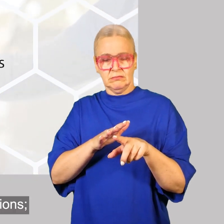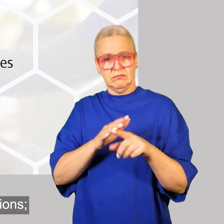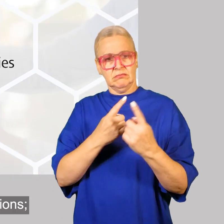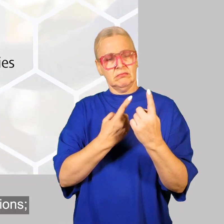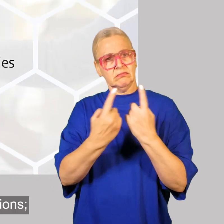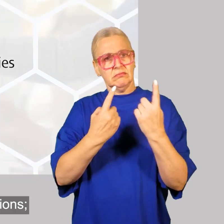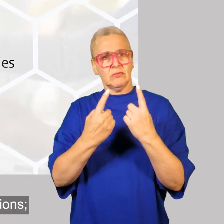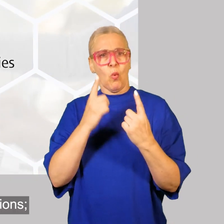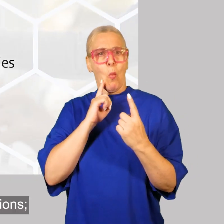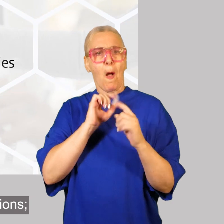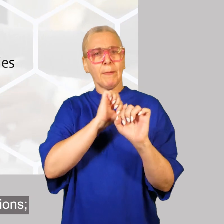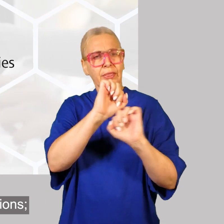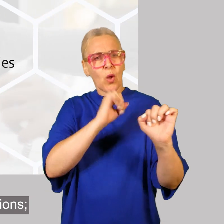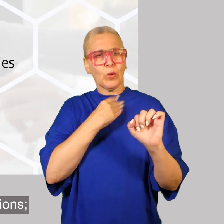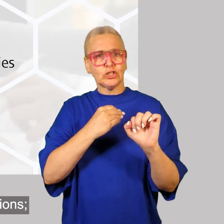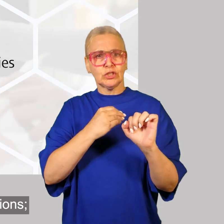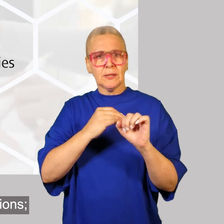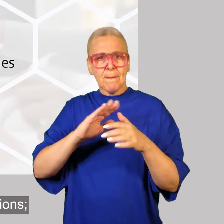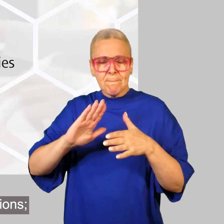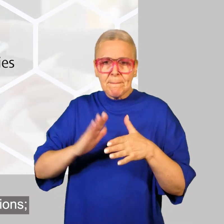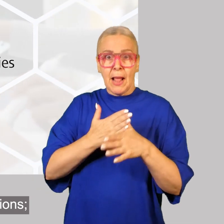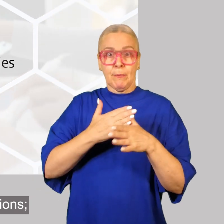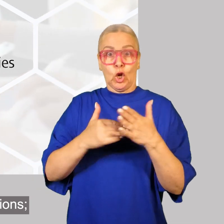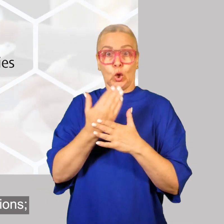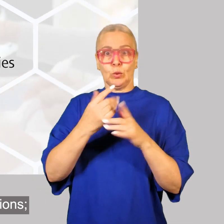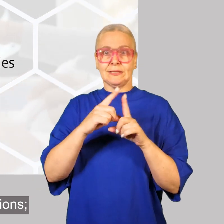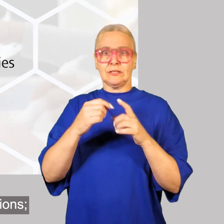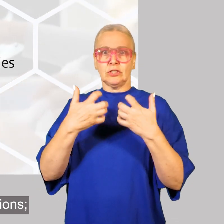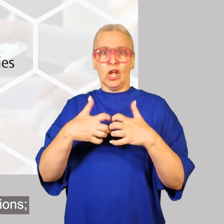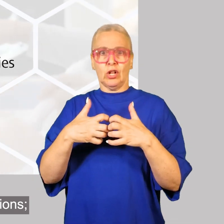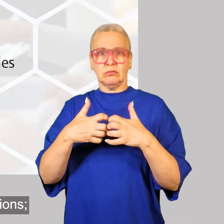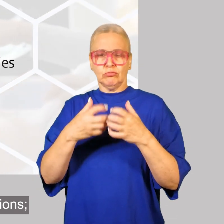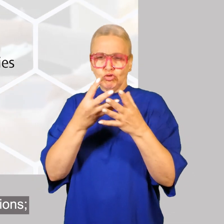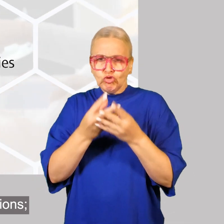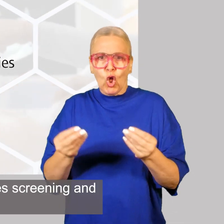Implementing new digital technologies and solutions;